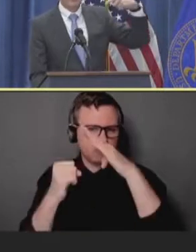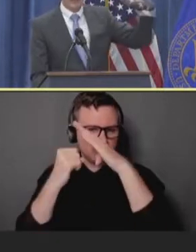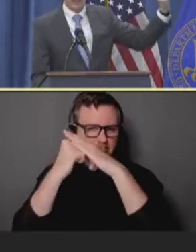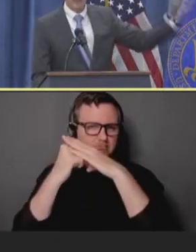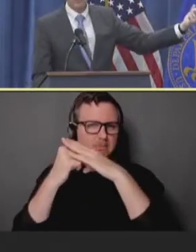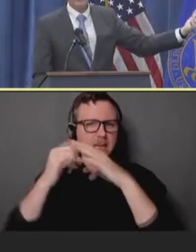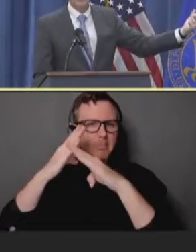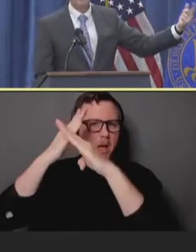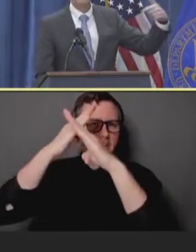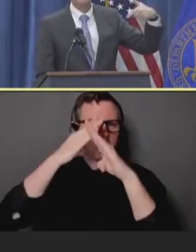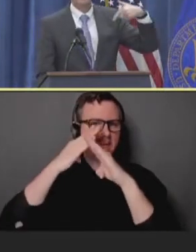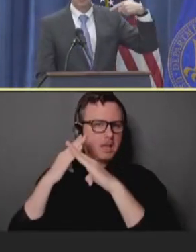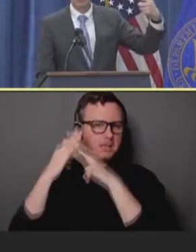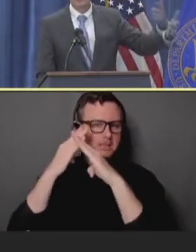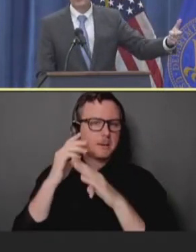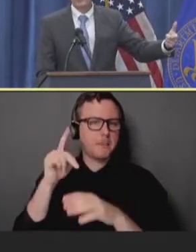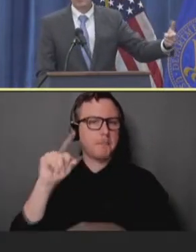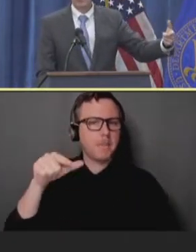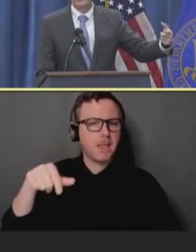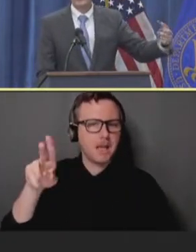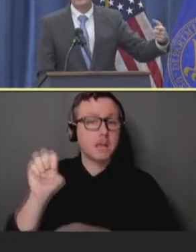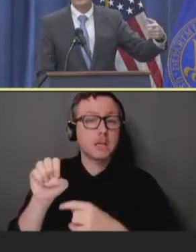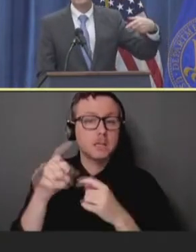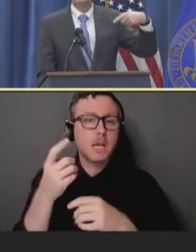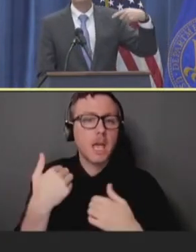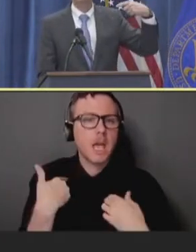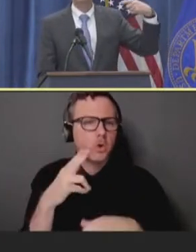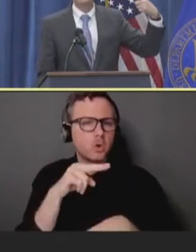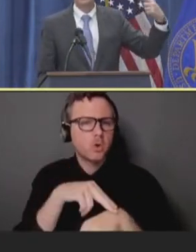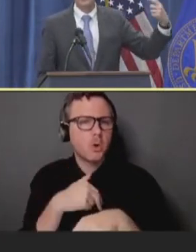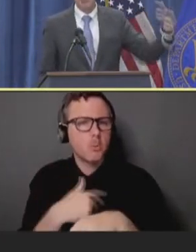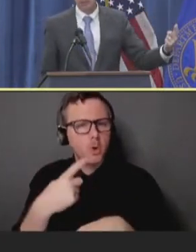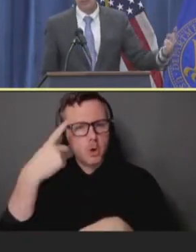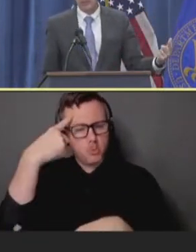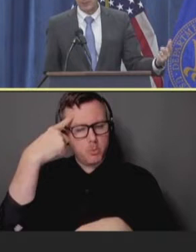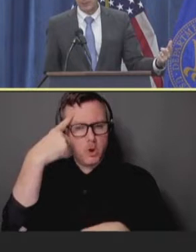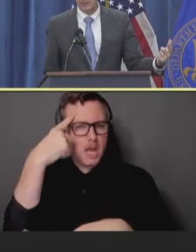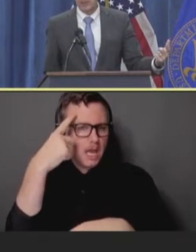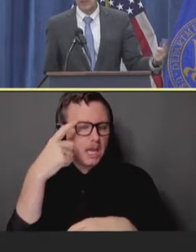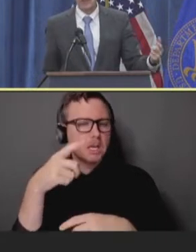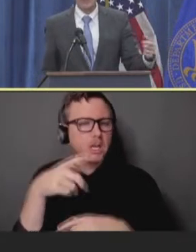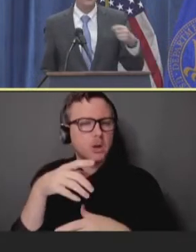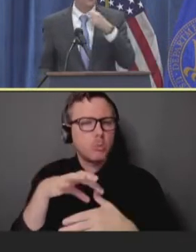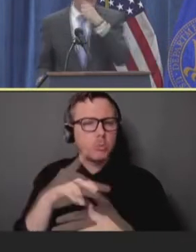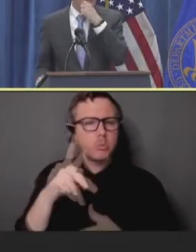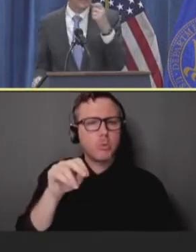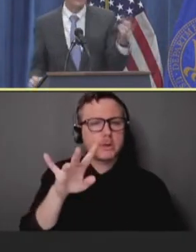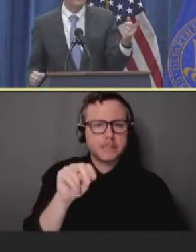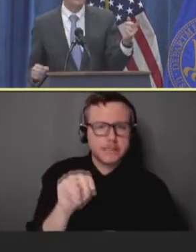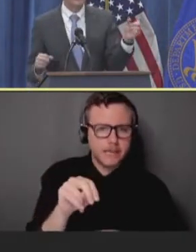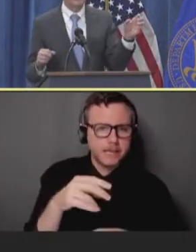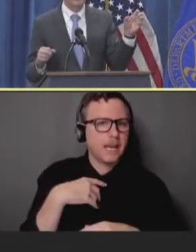The amyloid comes from a normal brain protein that is incompletely metabolized and it's very chemically sticky.